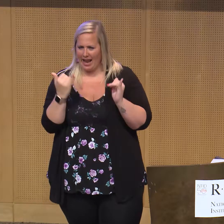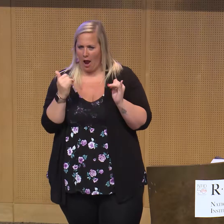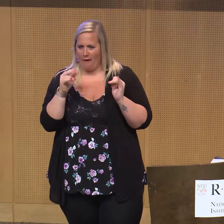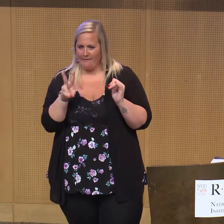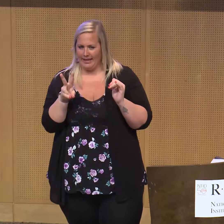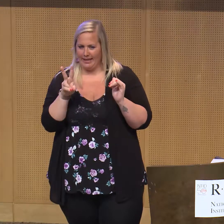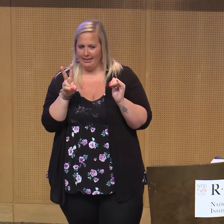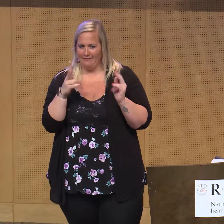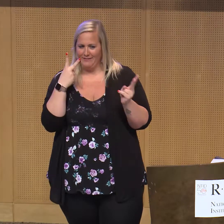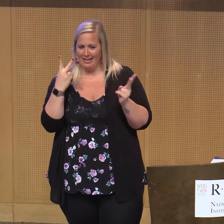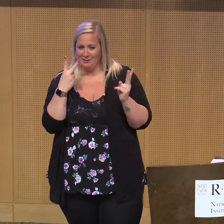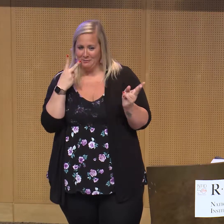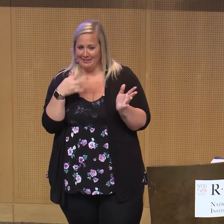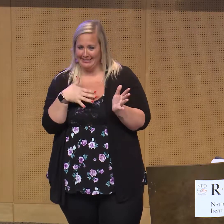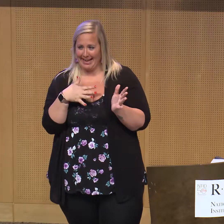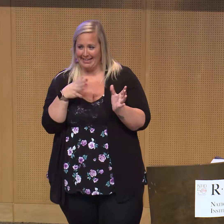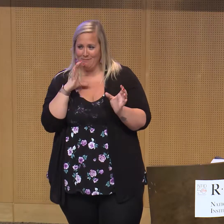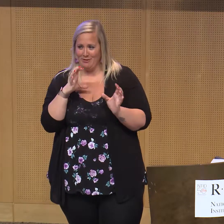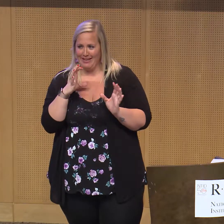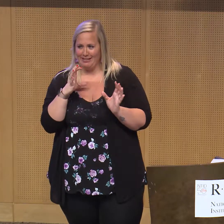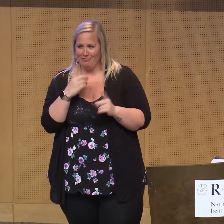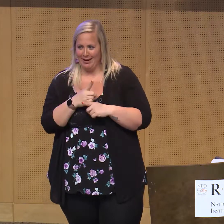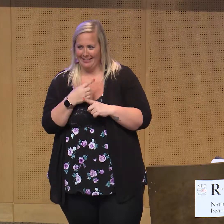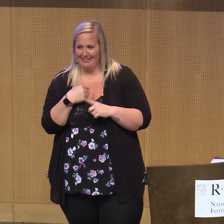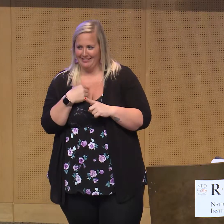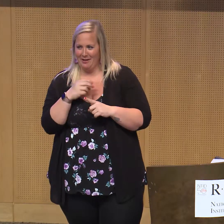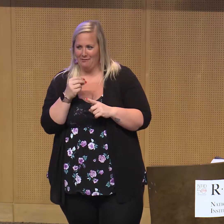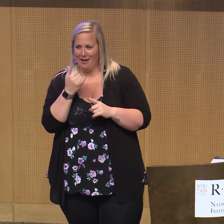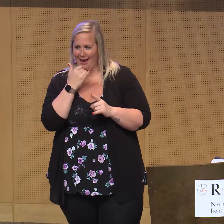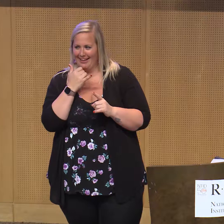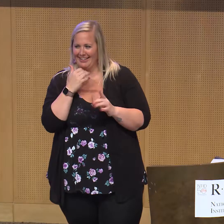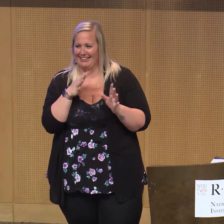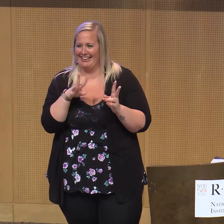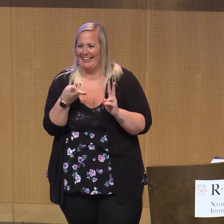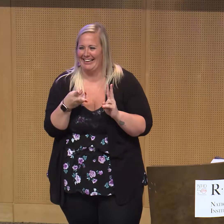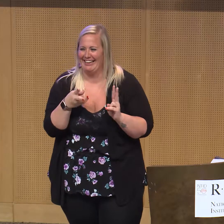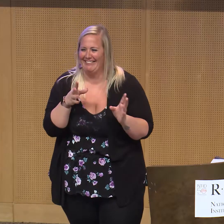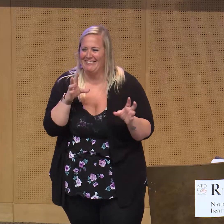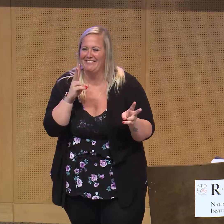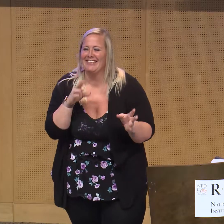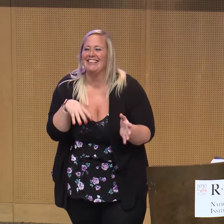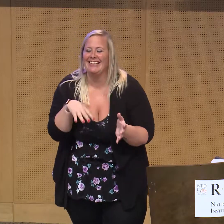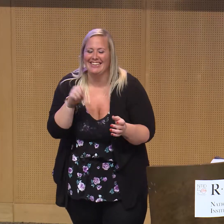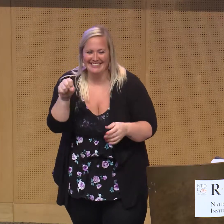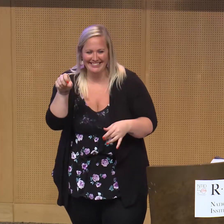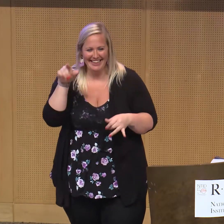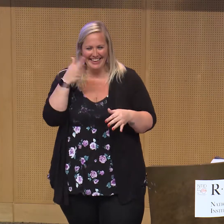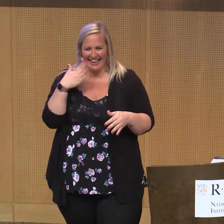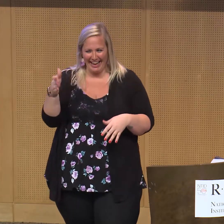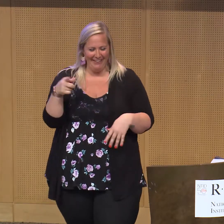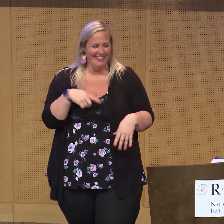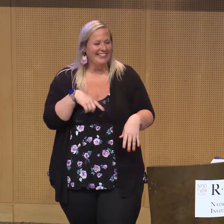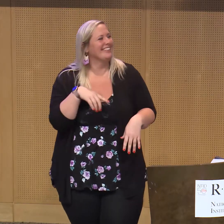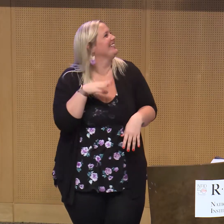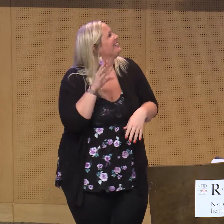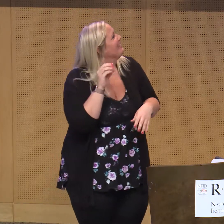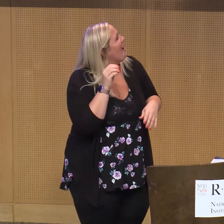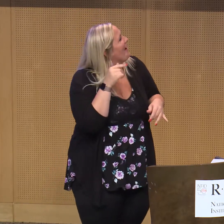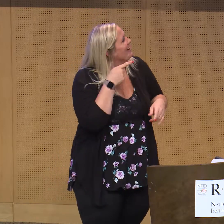NTID had an art and computer design program which was-- What was the name? Sometimes I get it backwards.